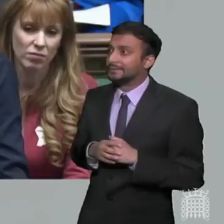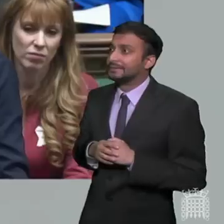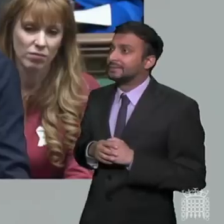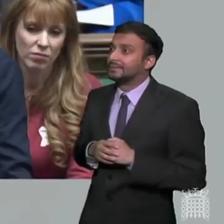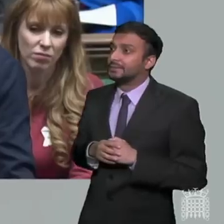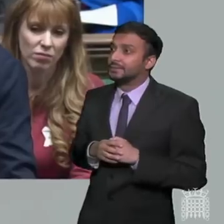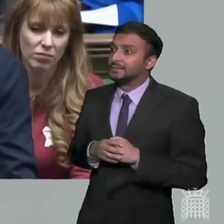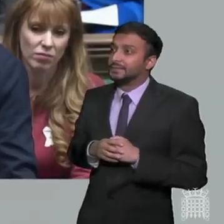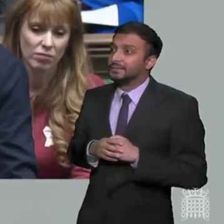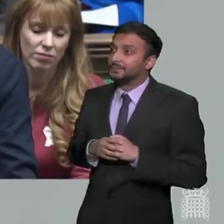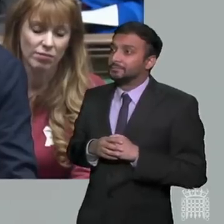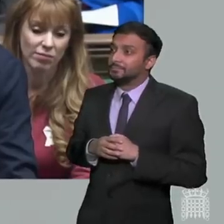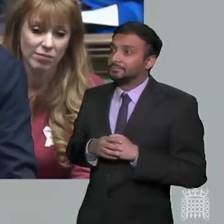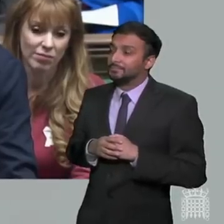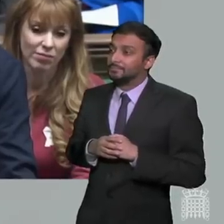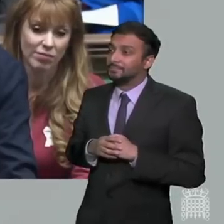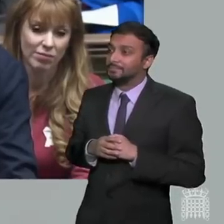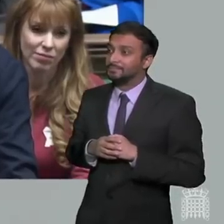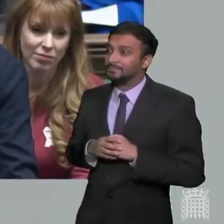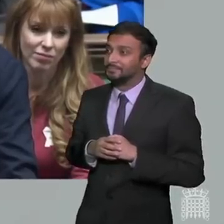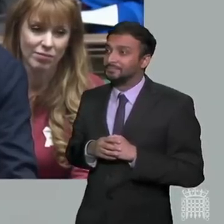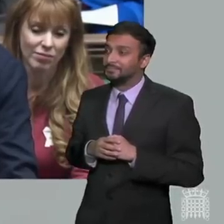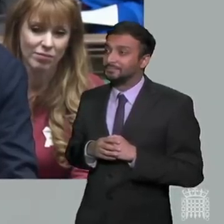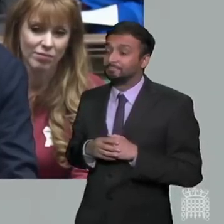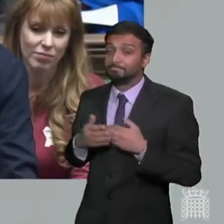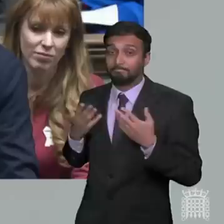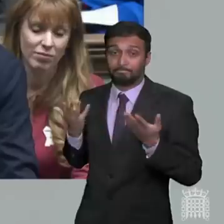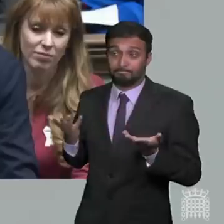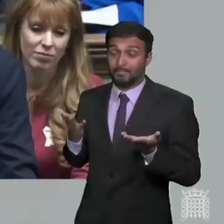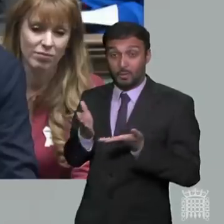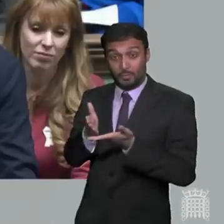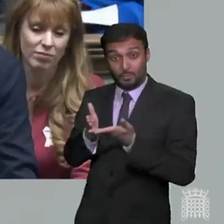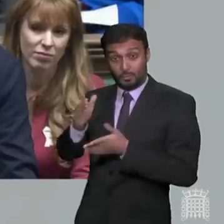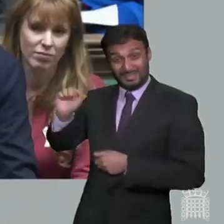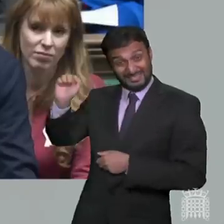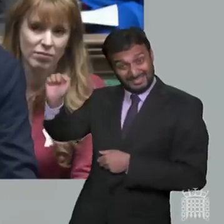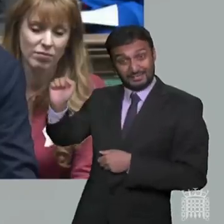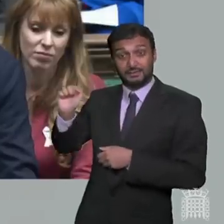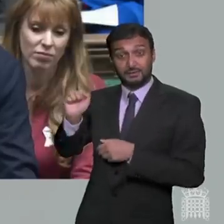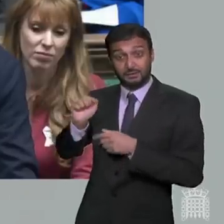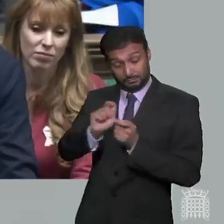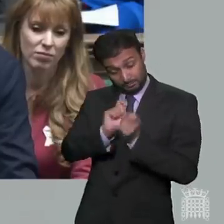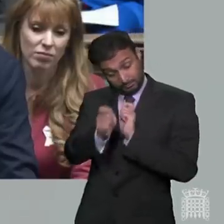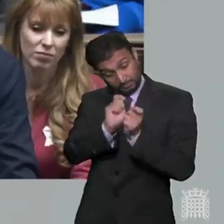Because of the changes the Prime Minister has made, a typical household will end up